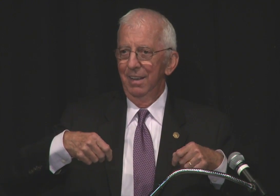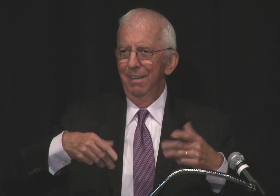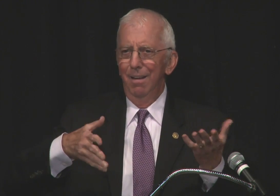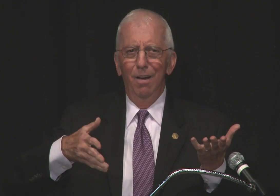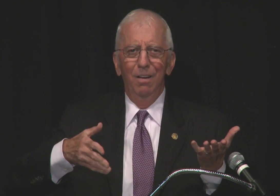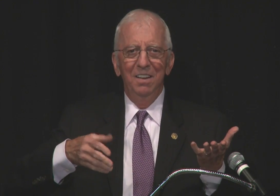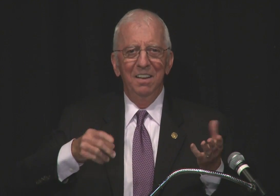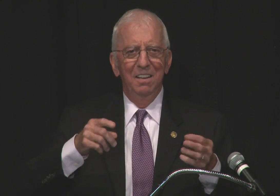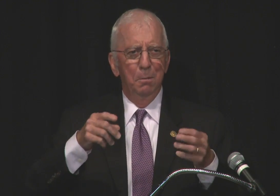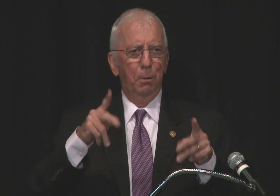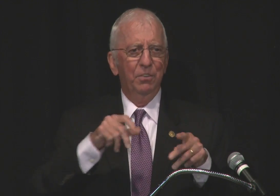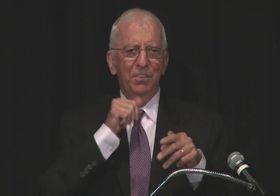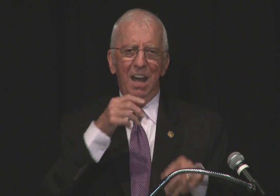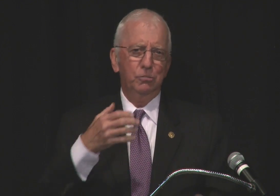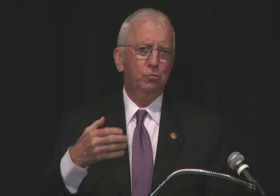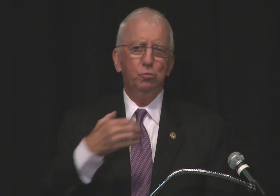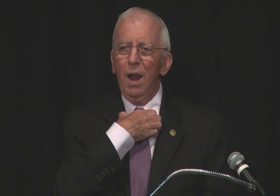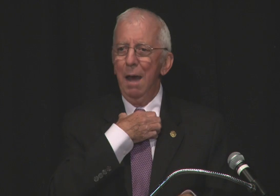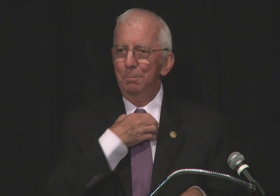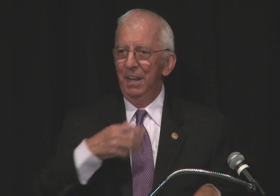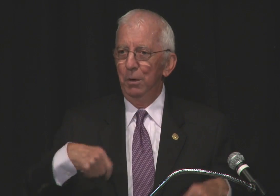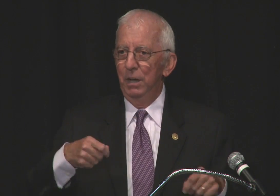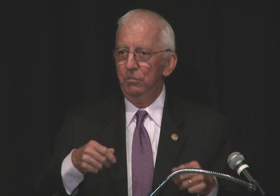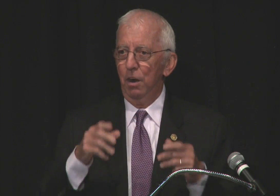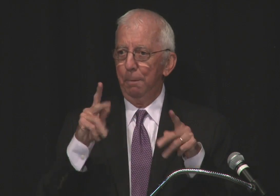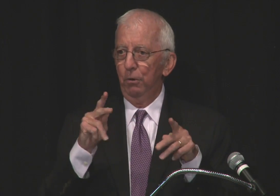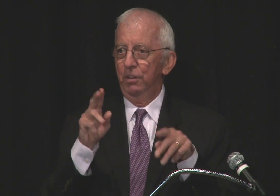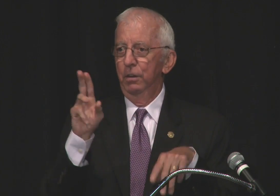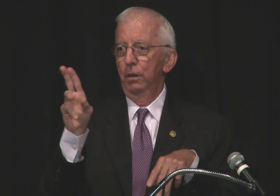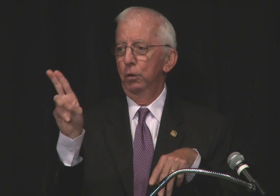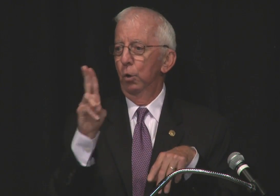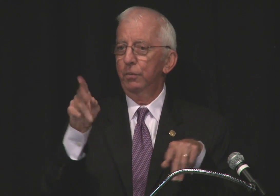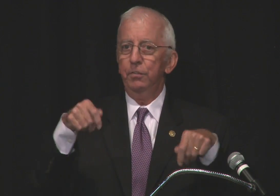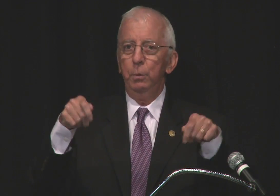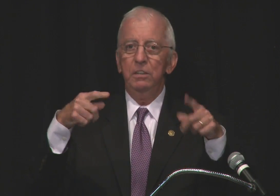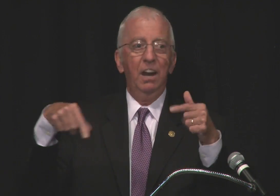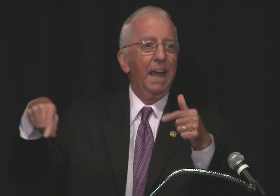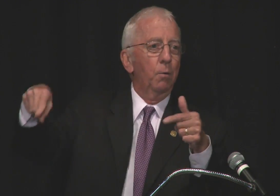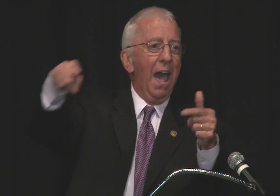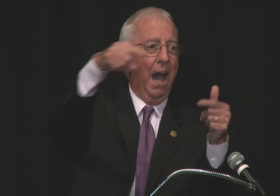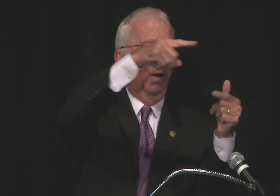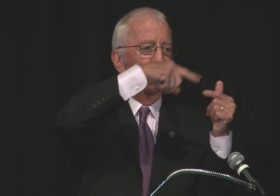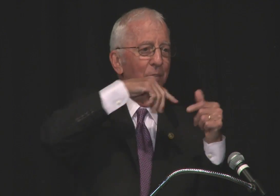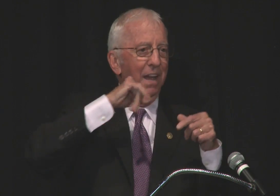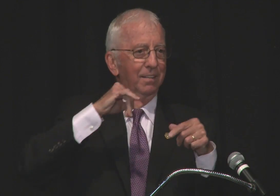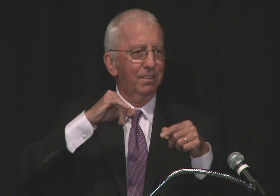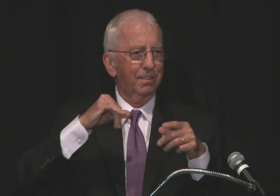A person's not trapped in a wheel chair, a person uses a wheel chair to get around.